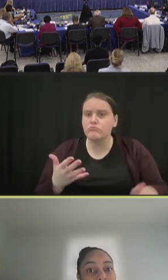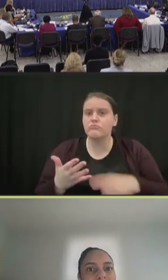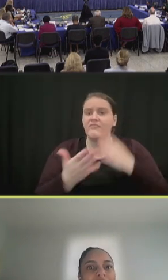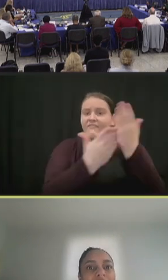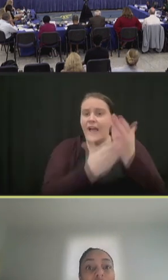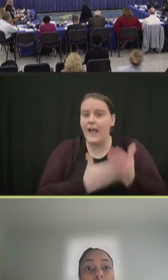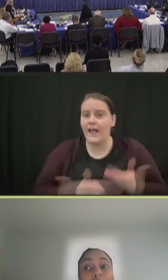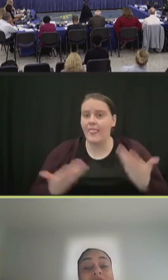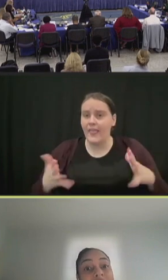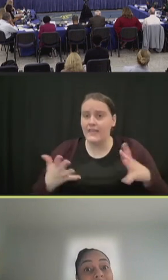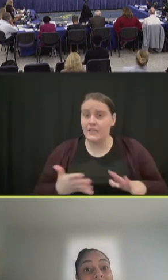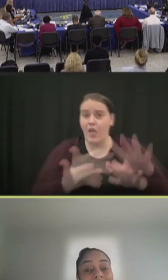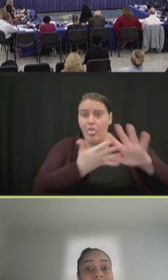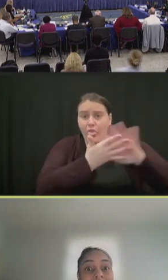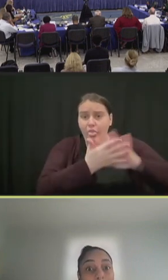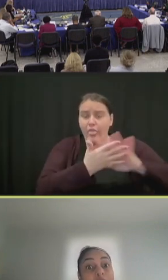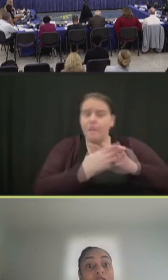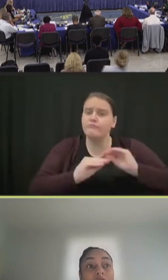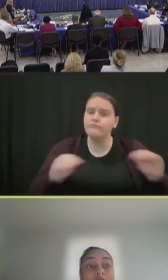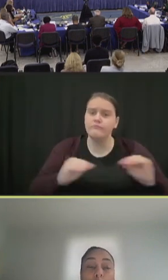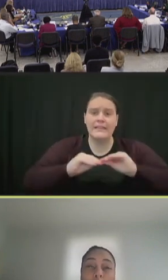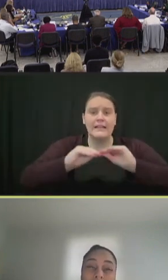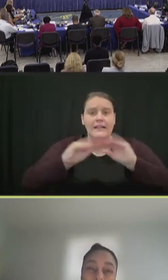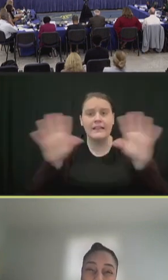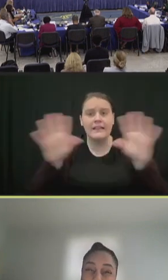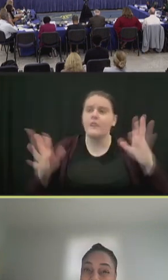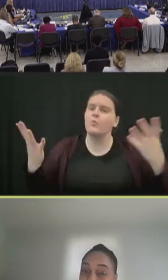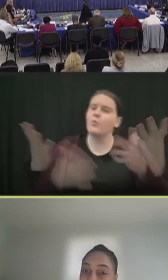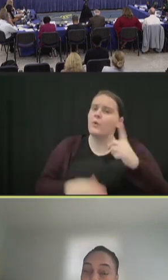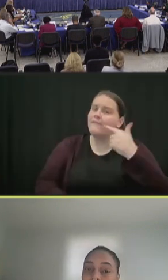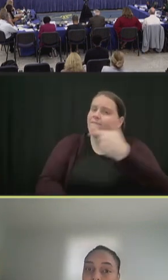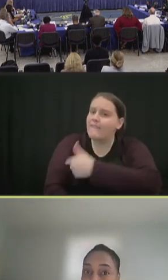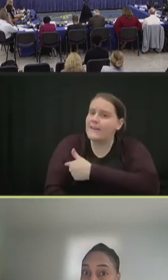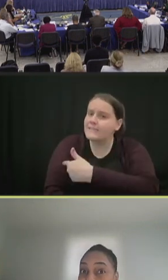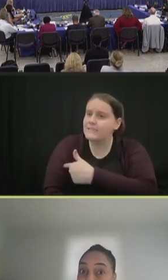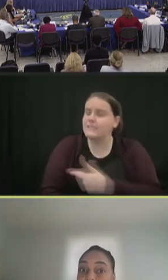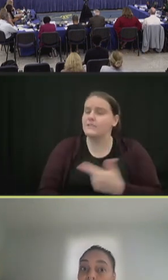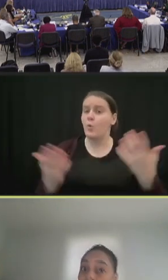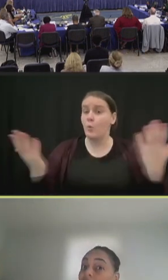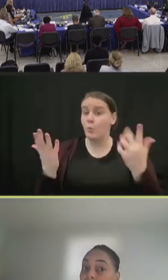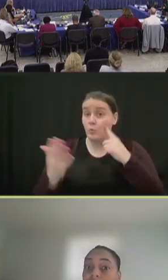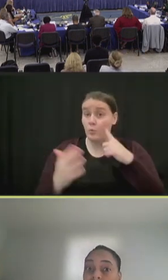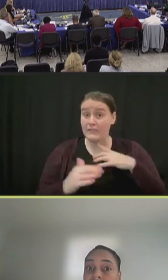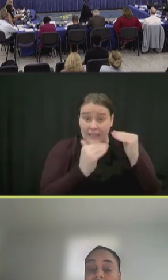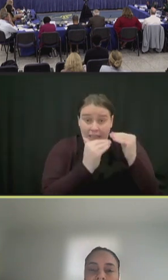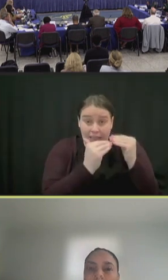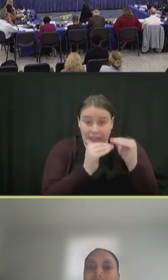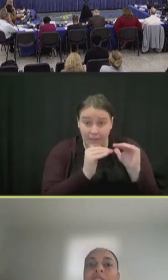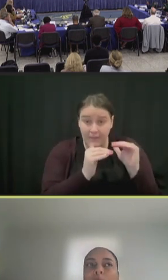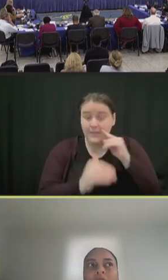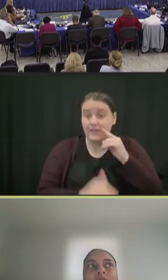clarifying what these vaccines are. What the very limited risks are, acknowledging and naming that,